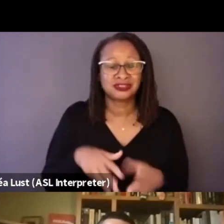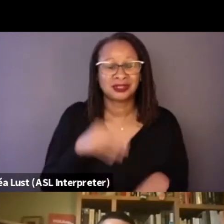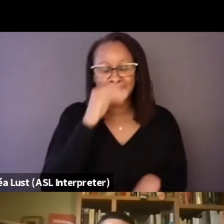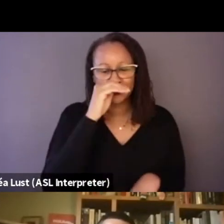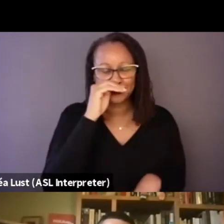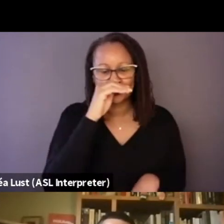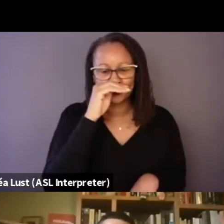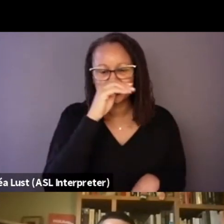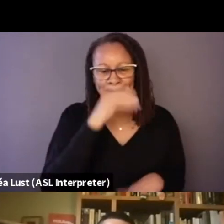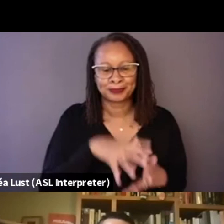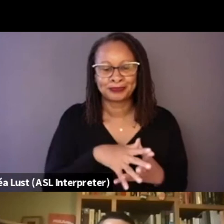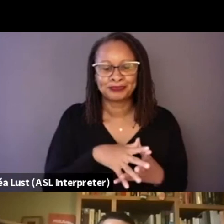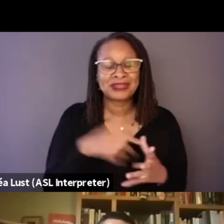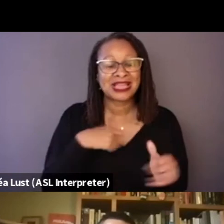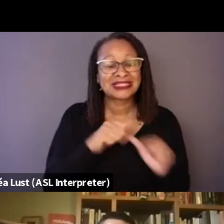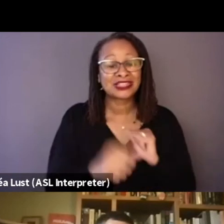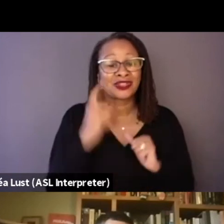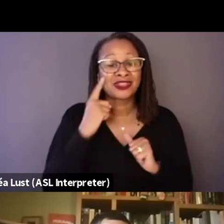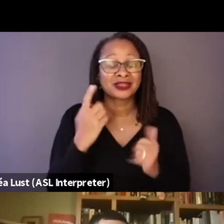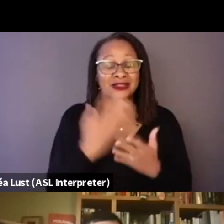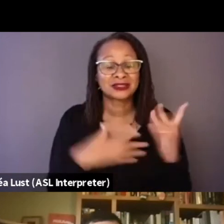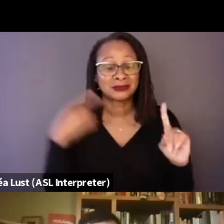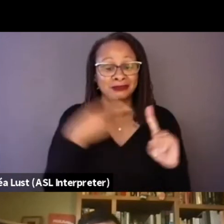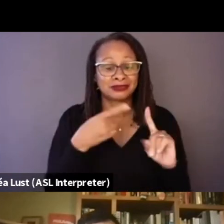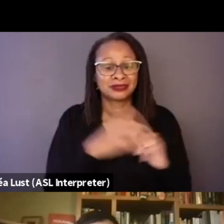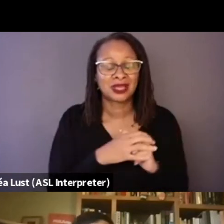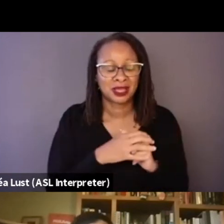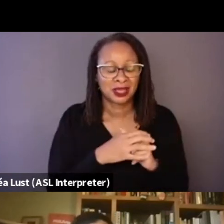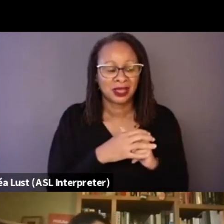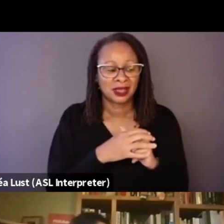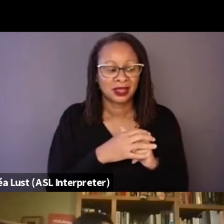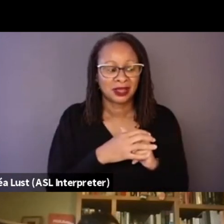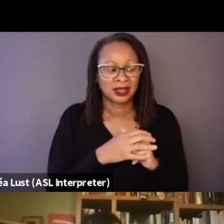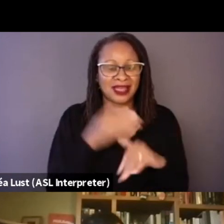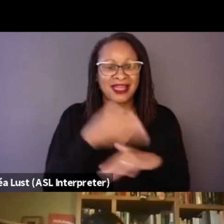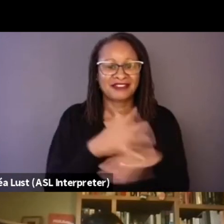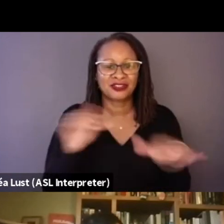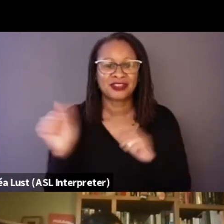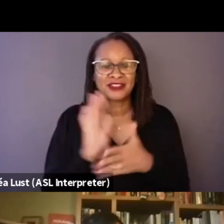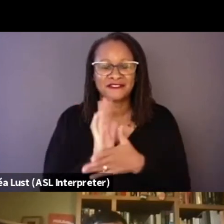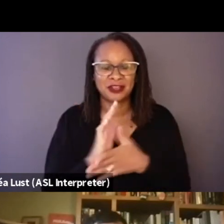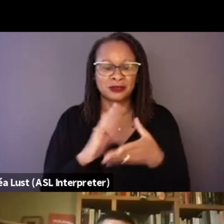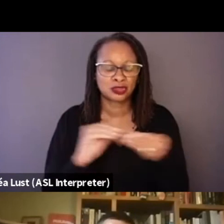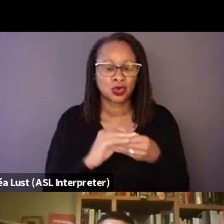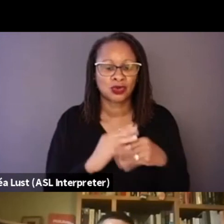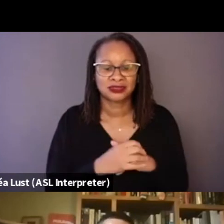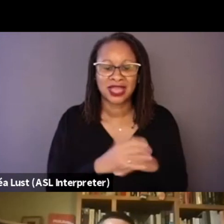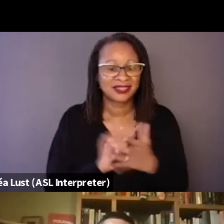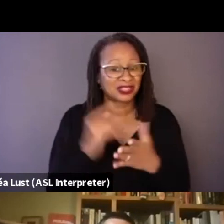I still think like that to some extent, but especially after coming out of film school, I was just like, that's kind of what I focused on.